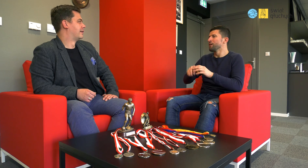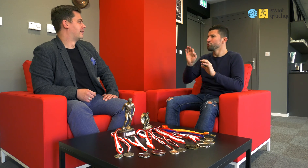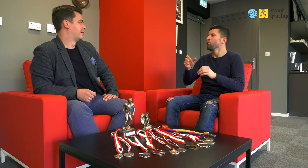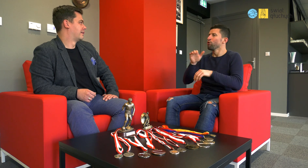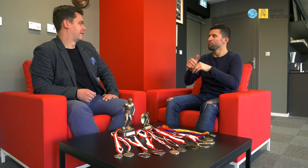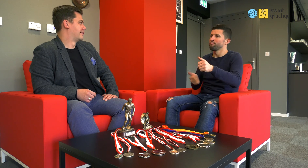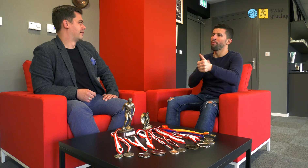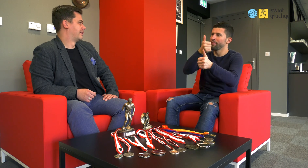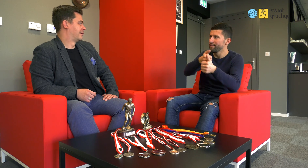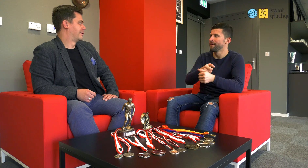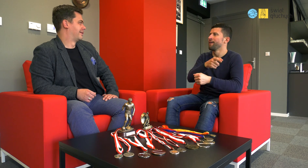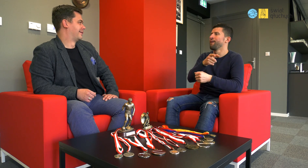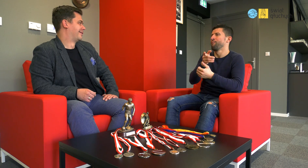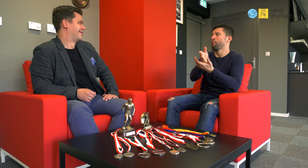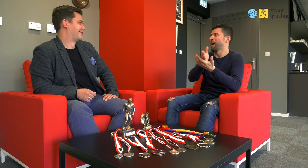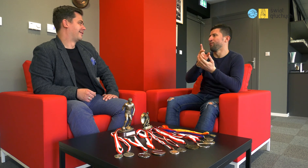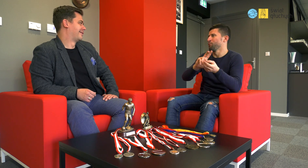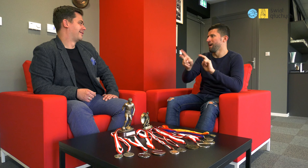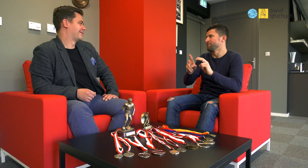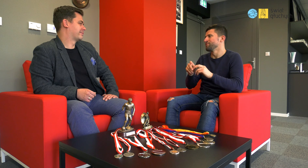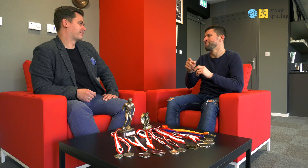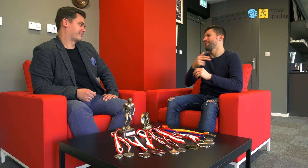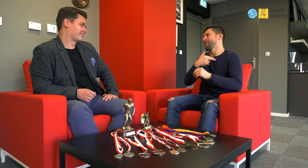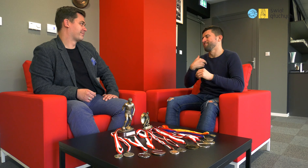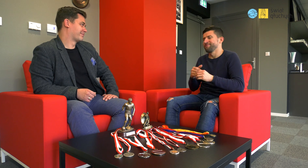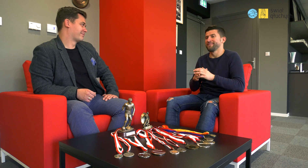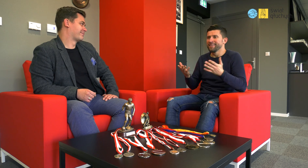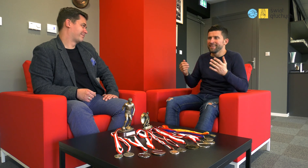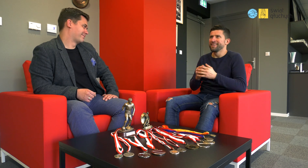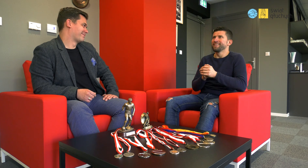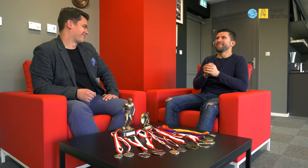The football player agreed and translated for us.